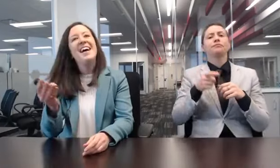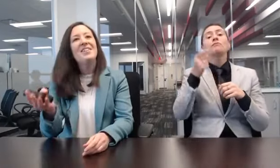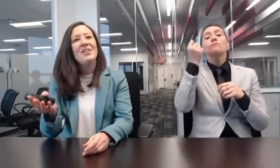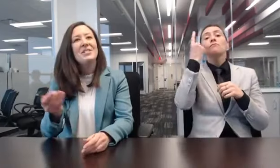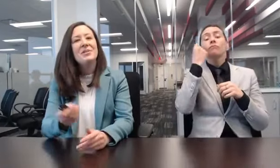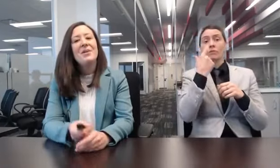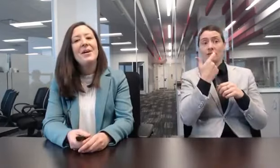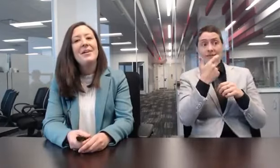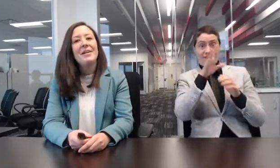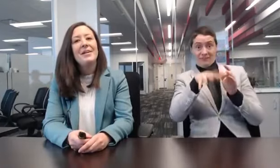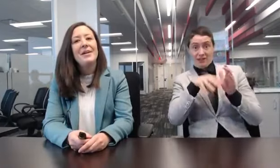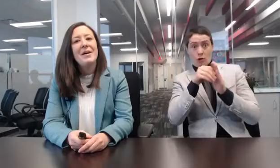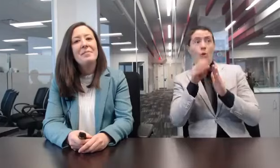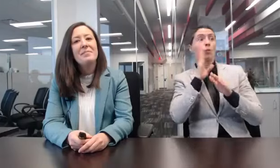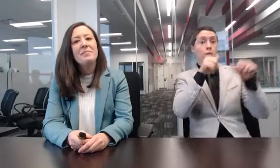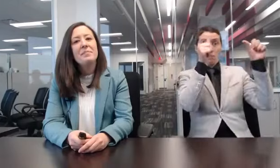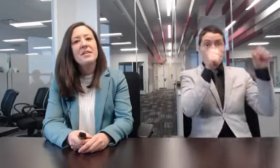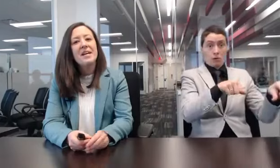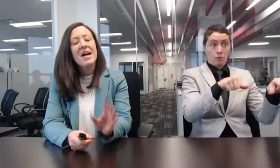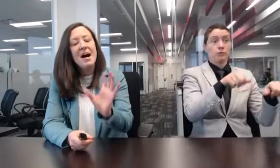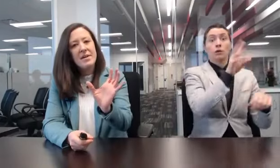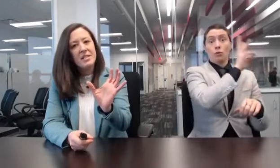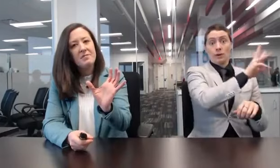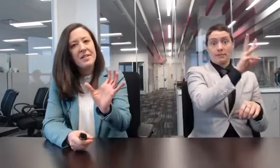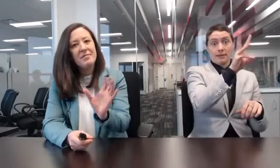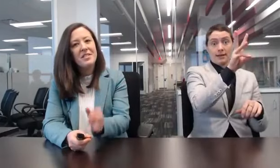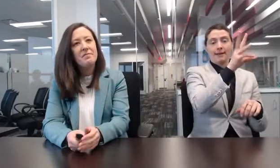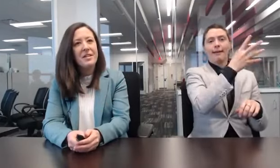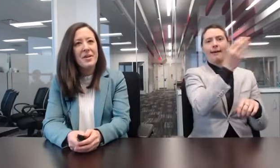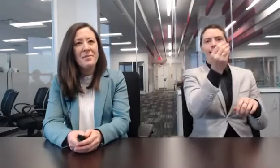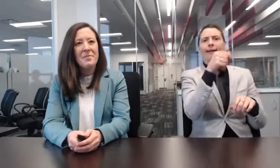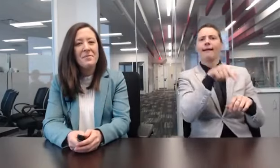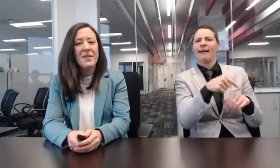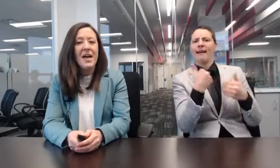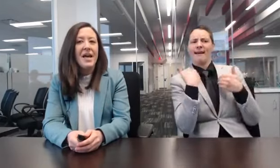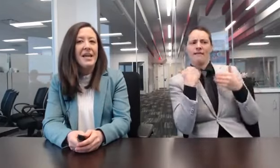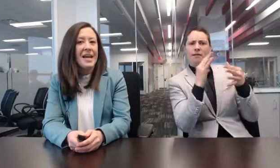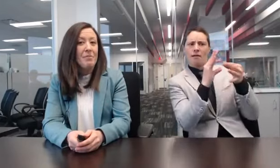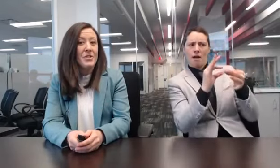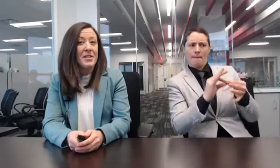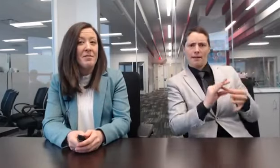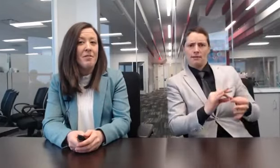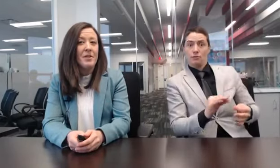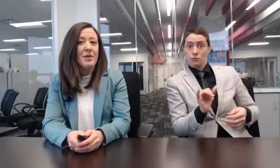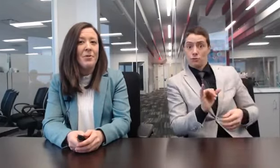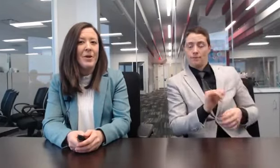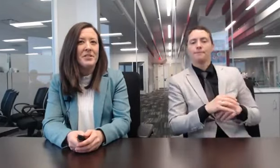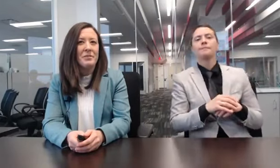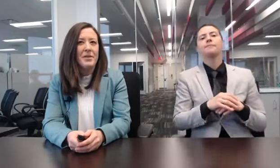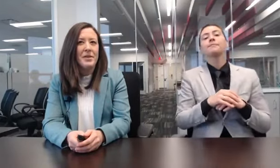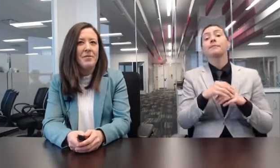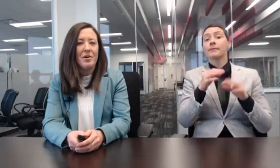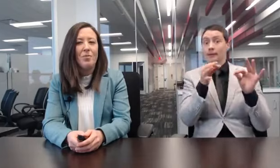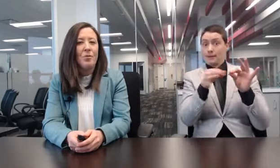And also on the comments feed of this video. Captioning of the video will also be available